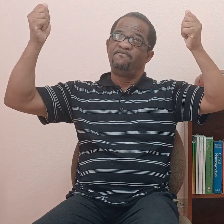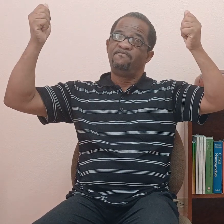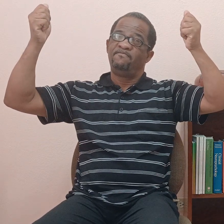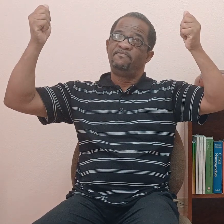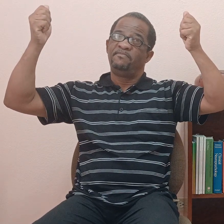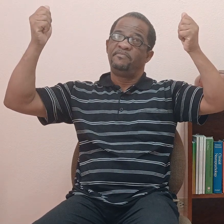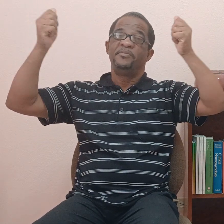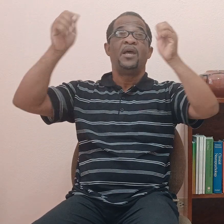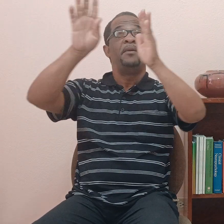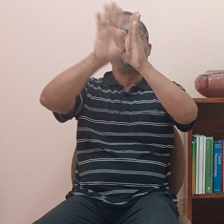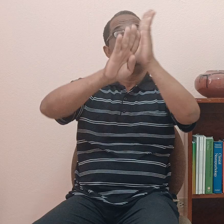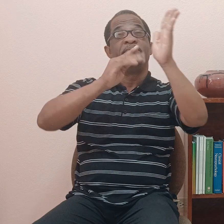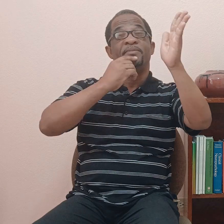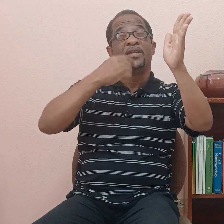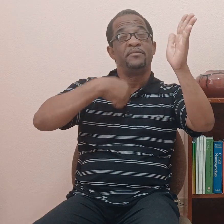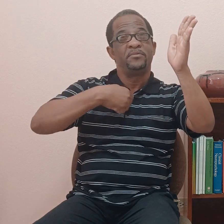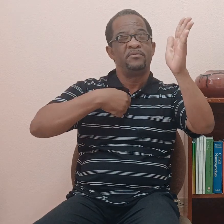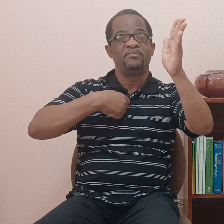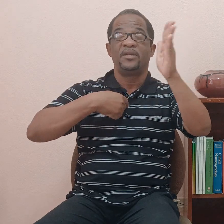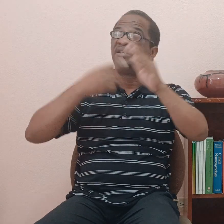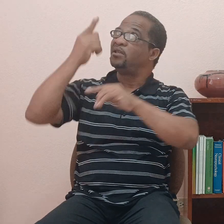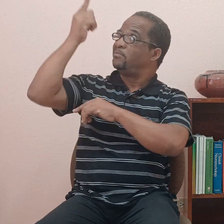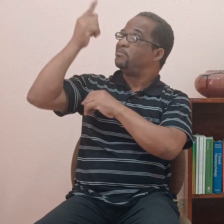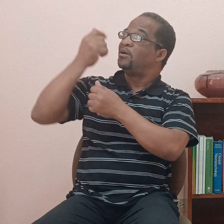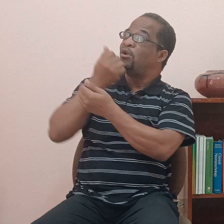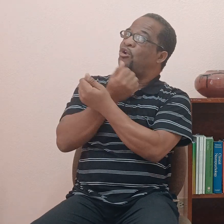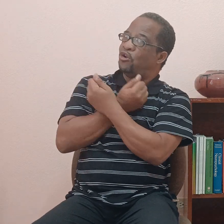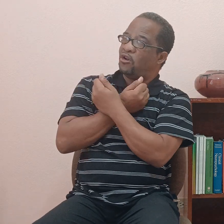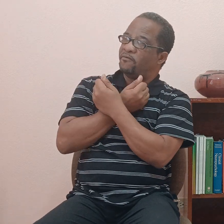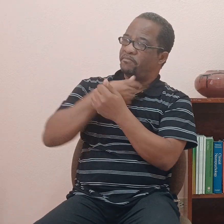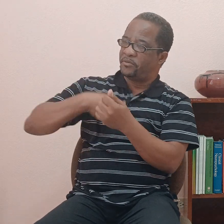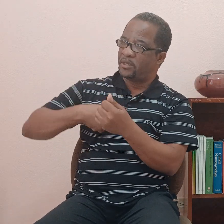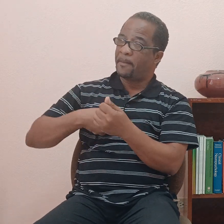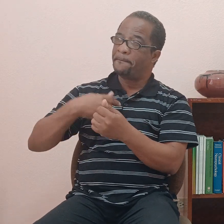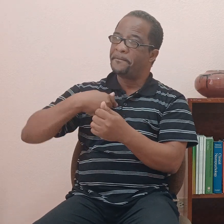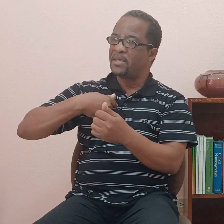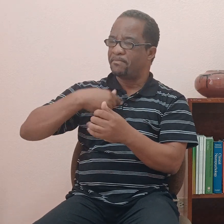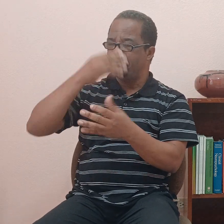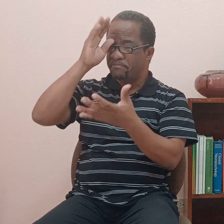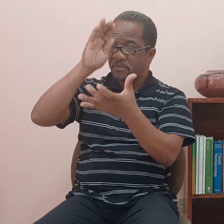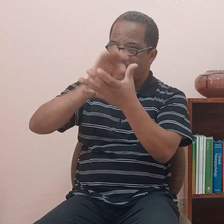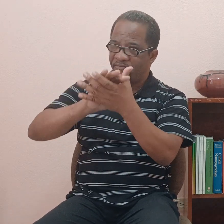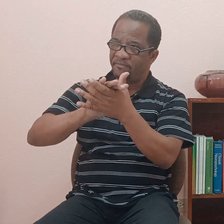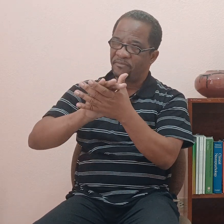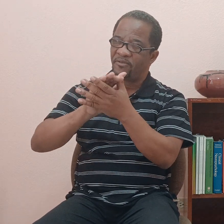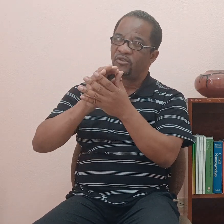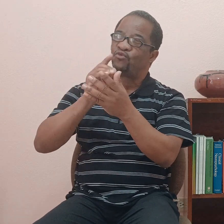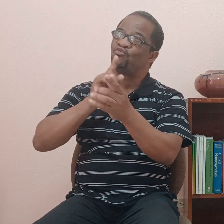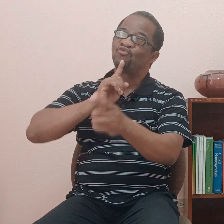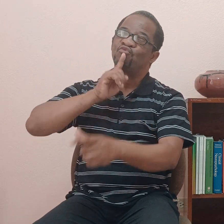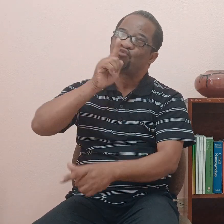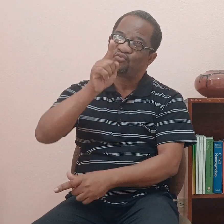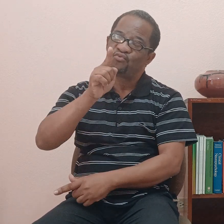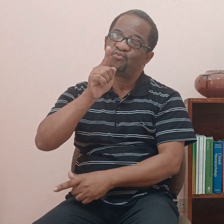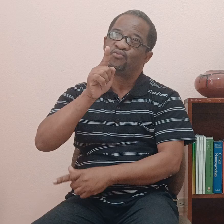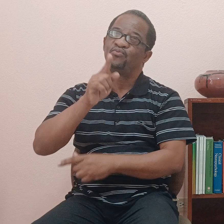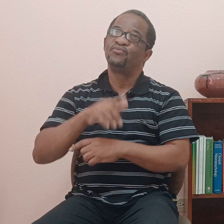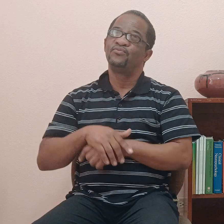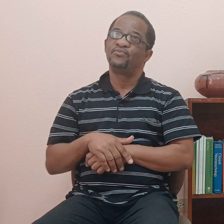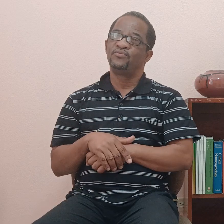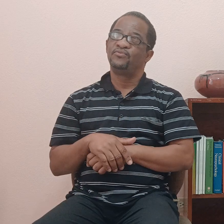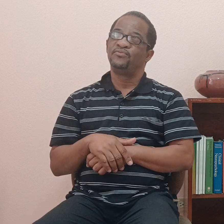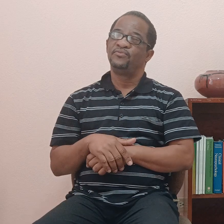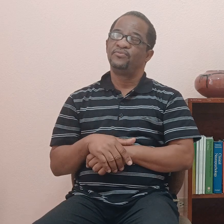The Bible tells me that Jesus loves me , so I believe this as a fact.